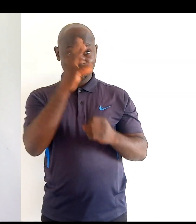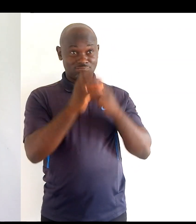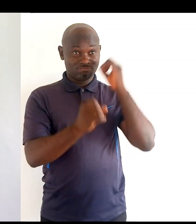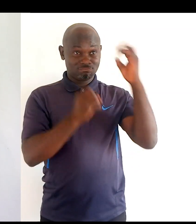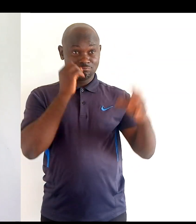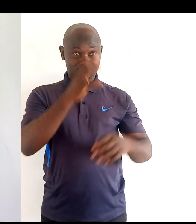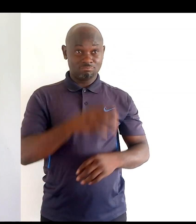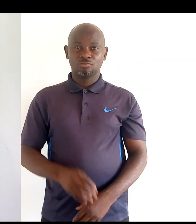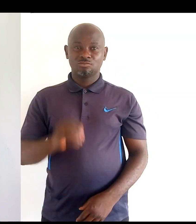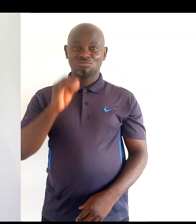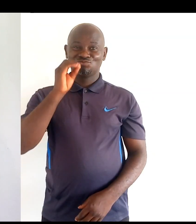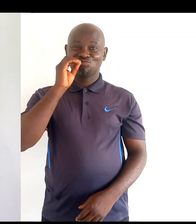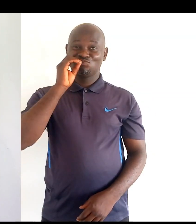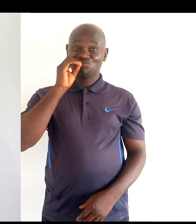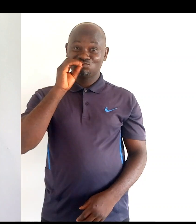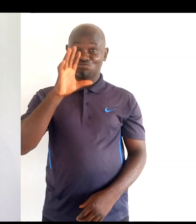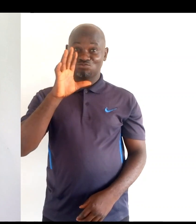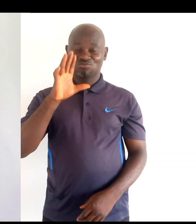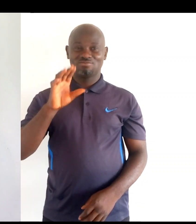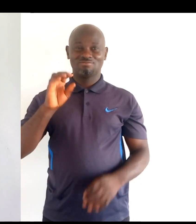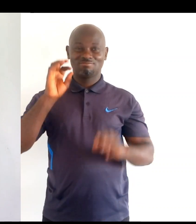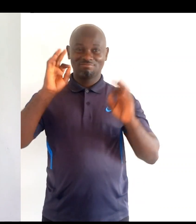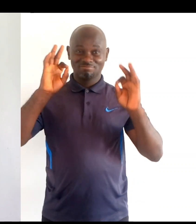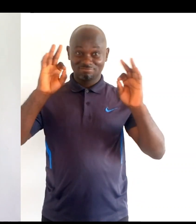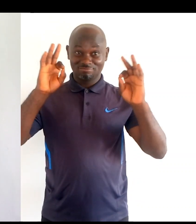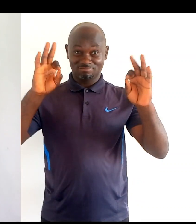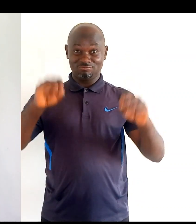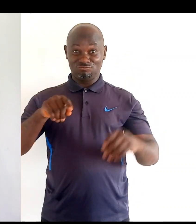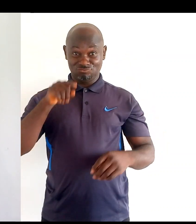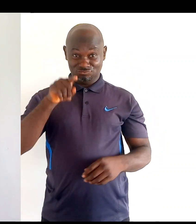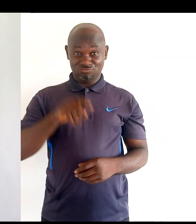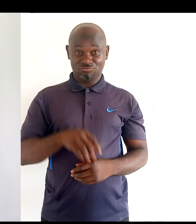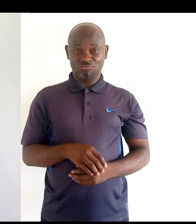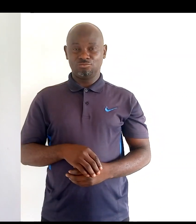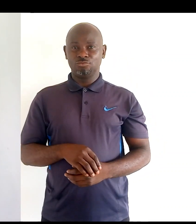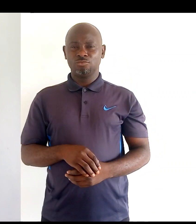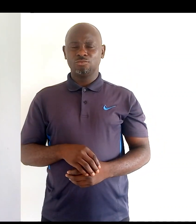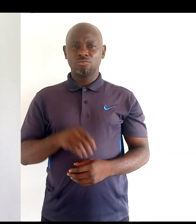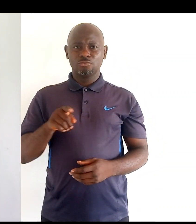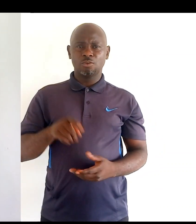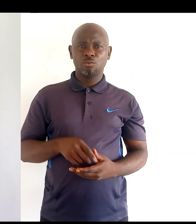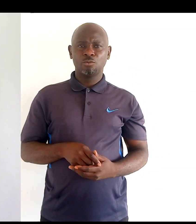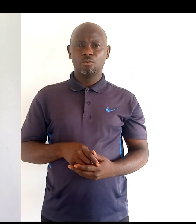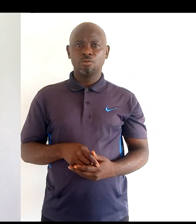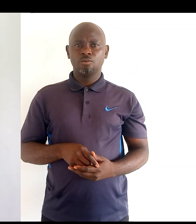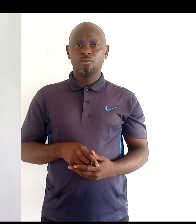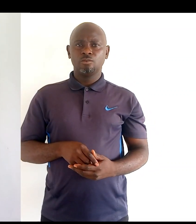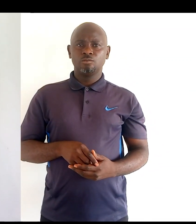And this happens when people perceive this indigenous sign languages as mere gestures